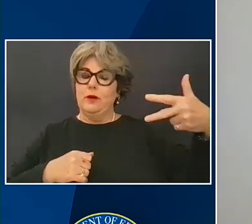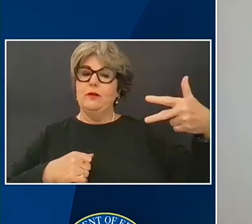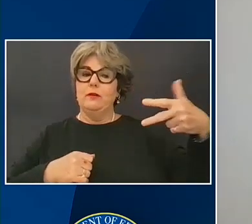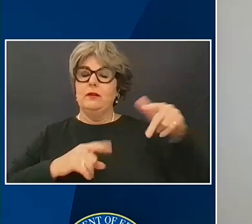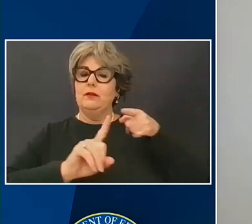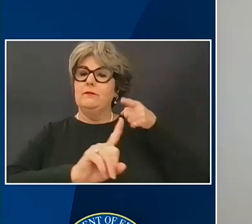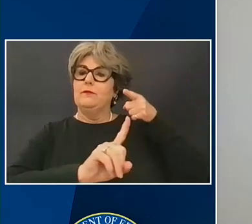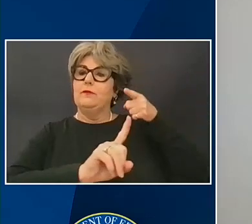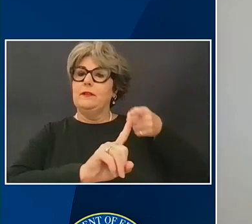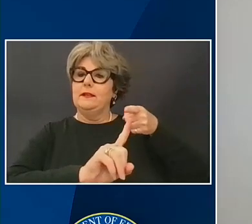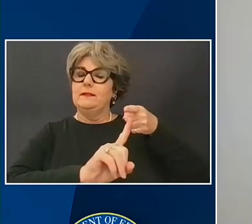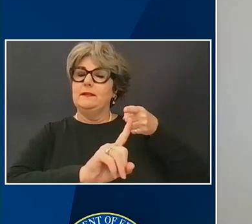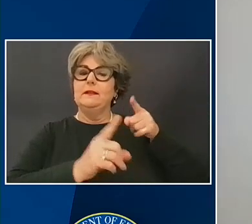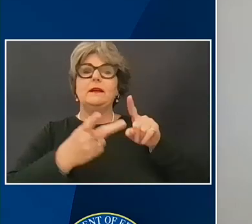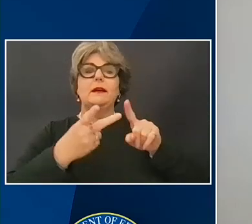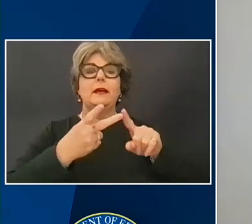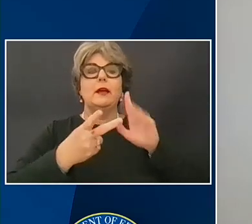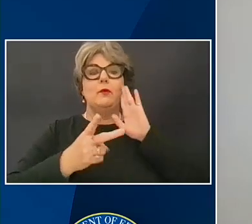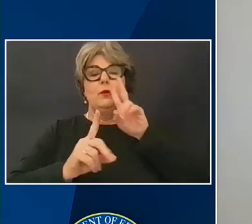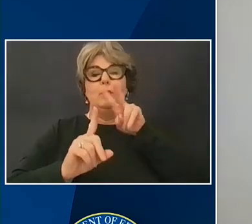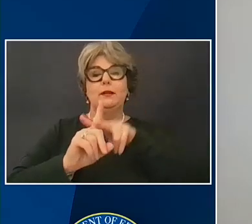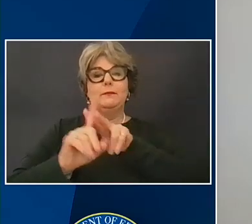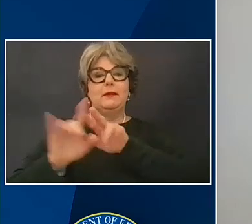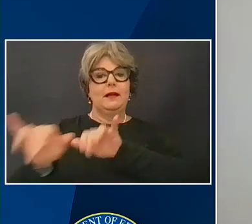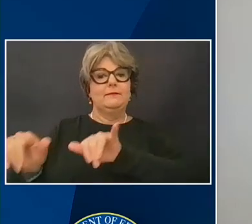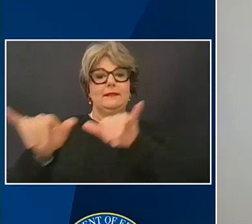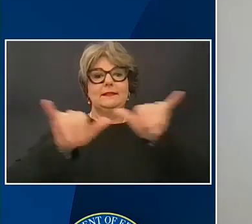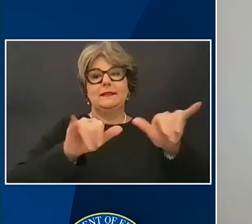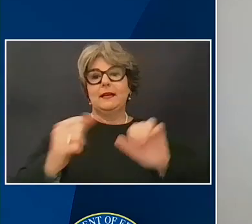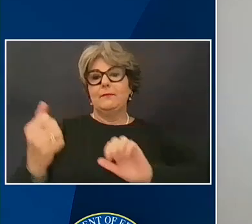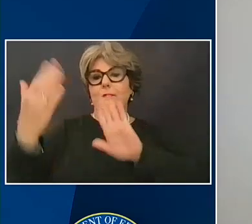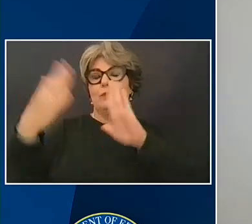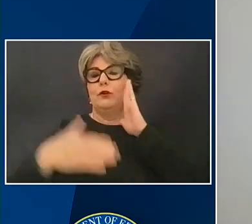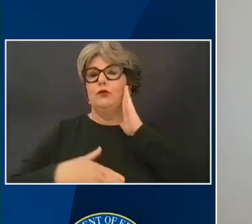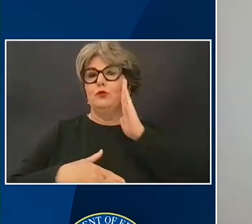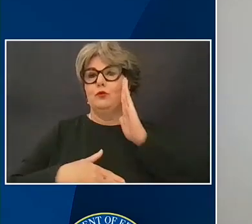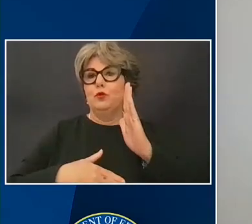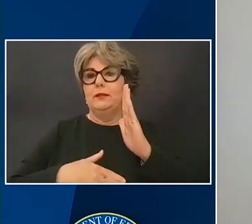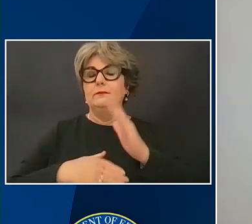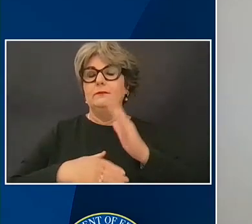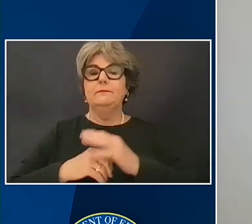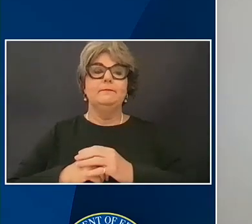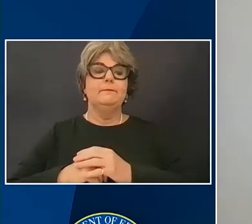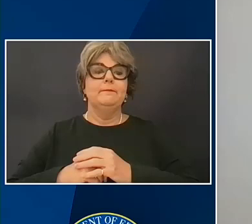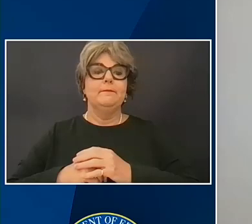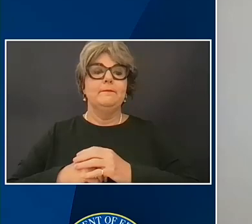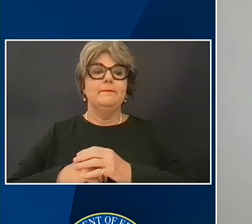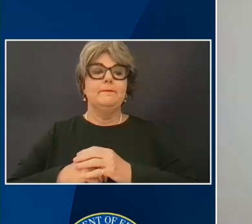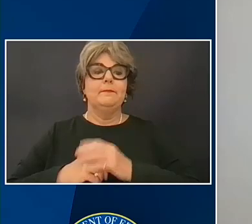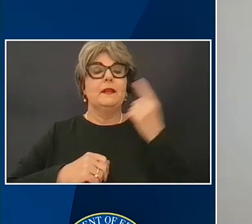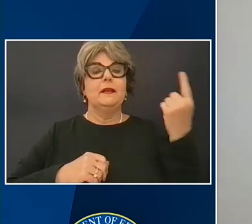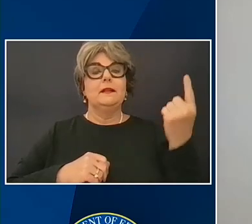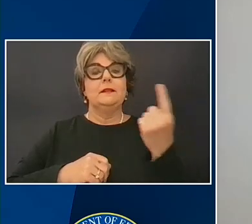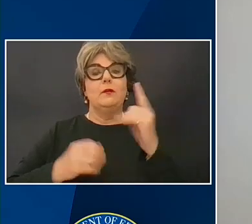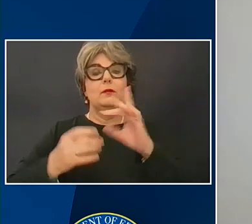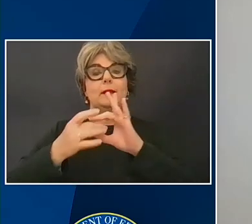And we would apply the exact same approach, which is to say that, this only applies in cases where the student is